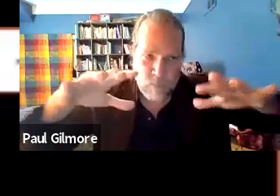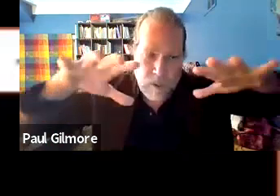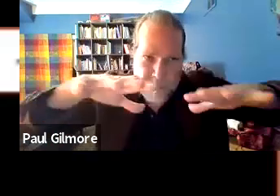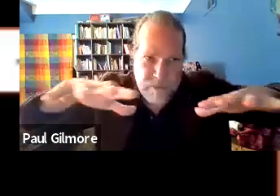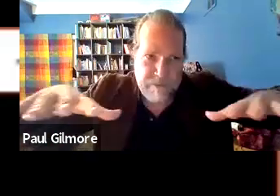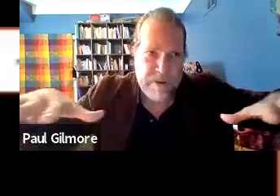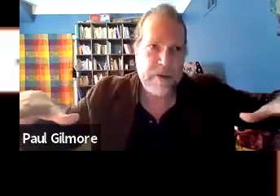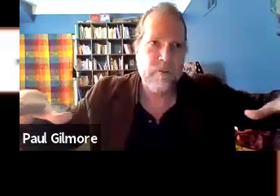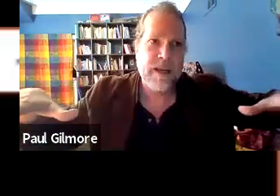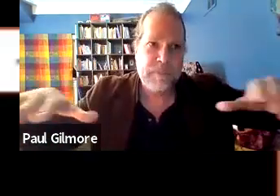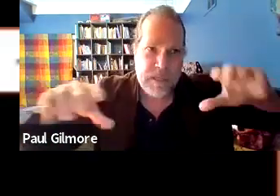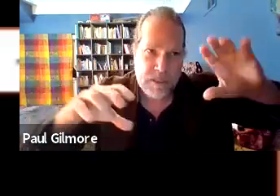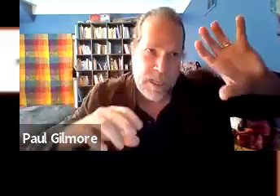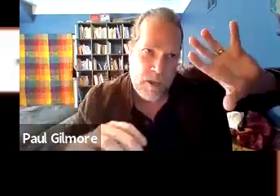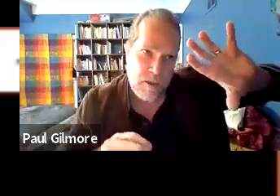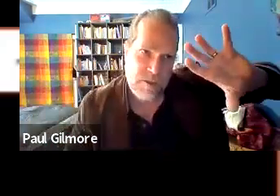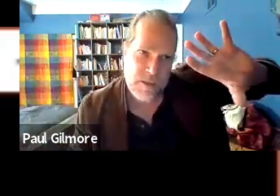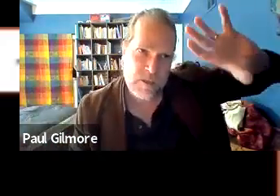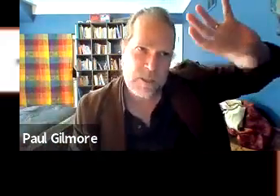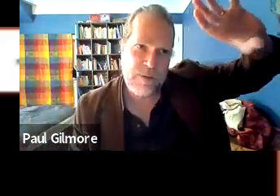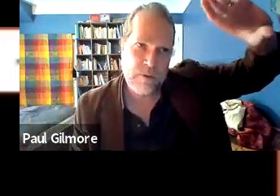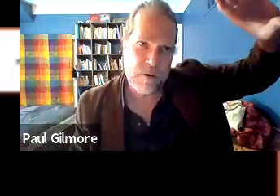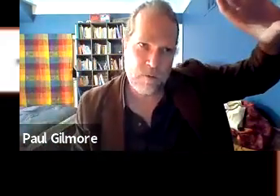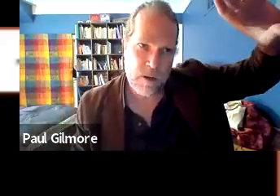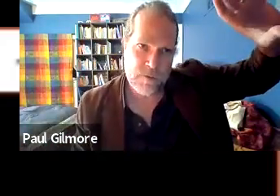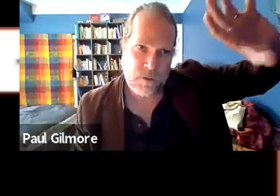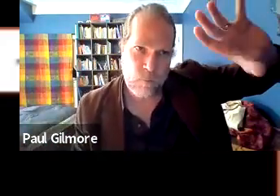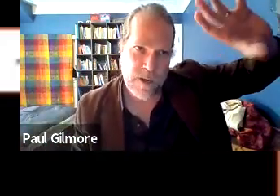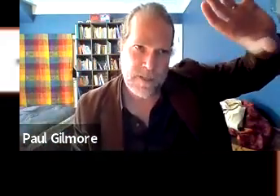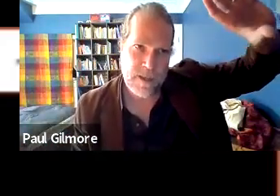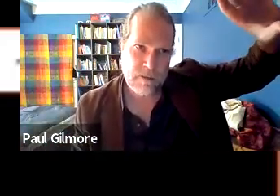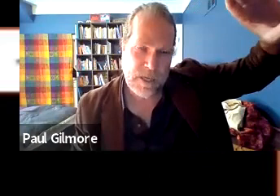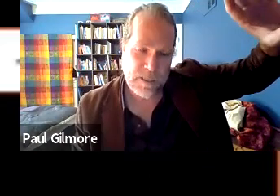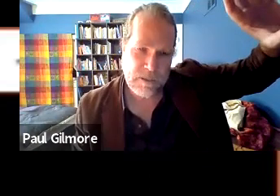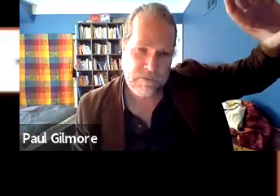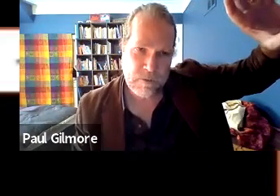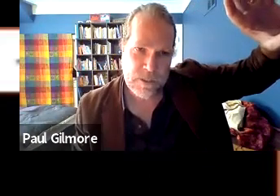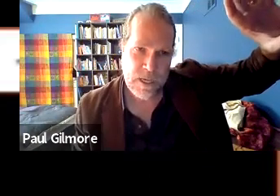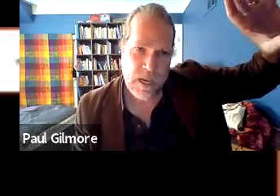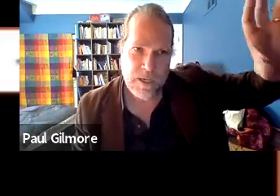we'll have an inferior race because the superior ones the white Anglo Saxon folks are